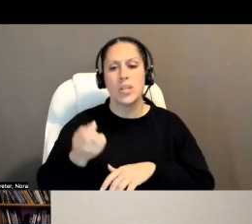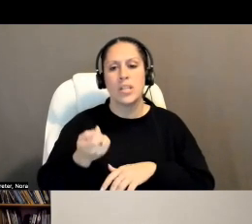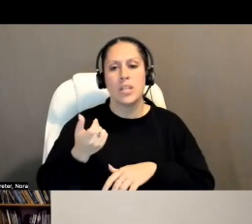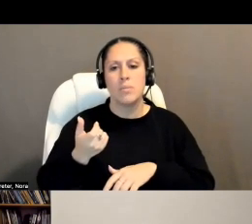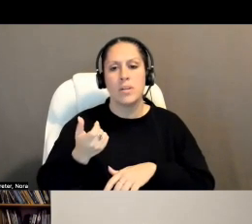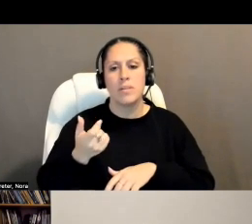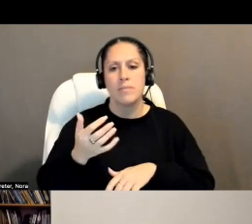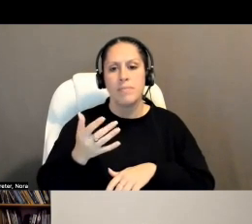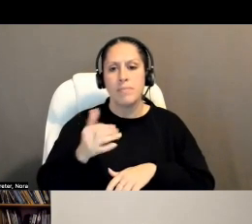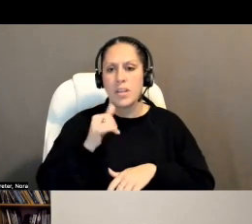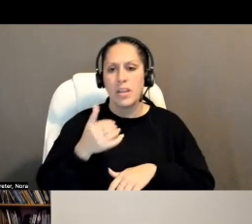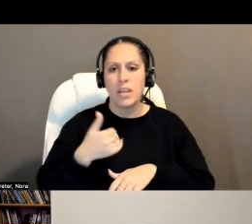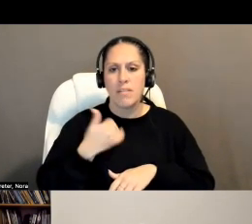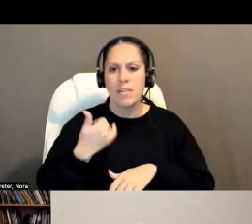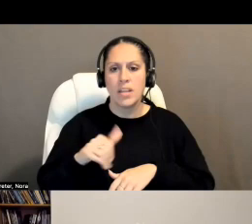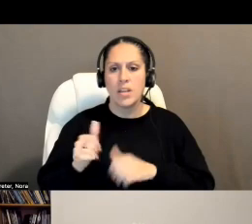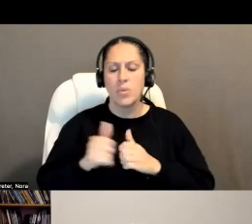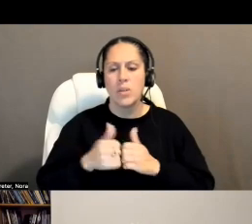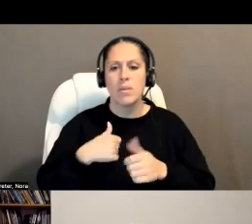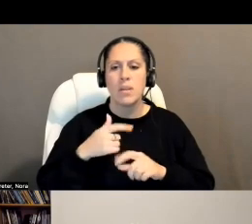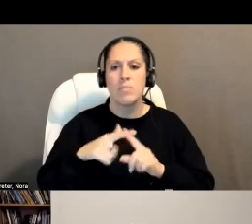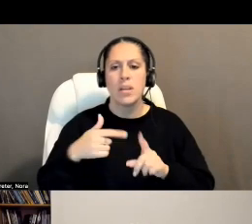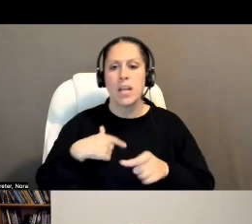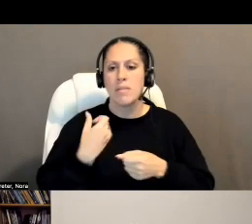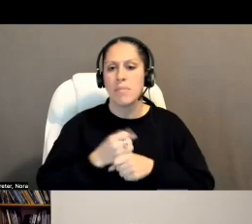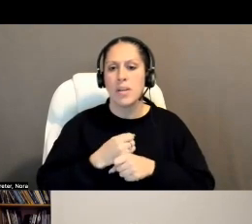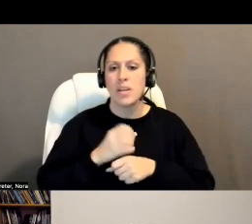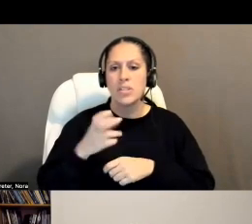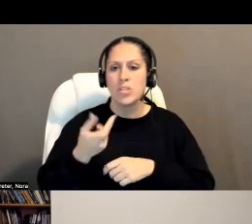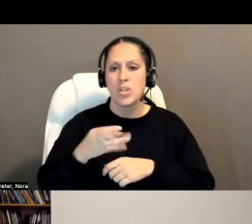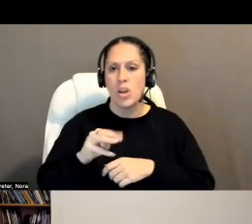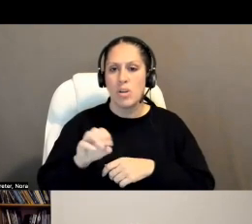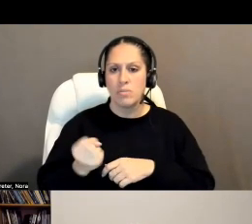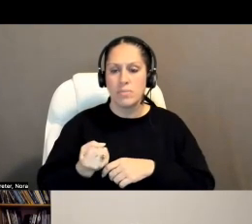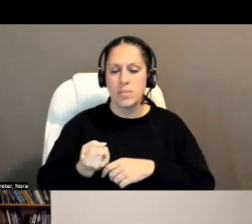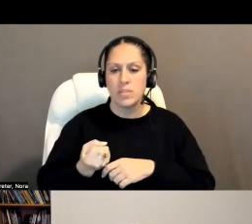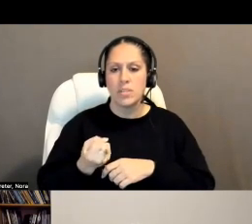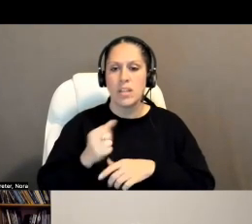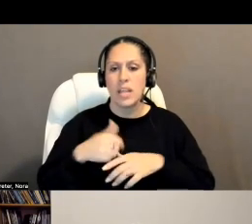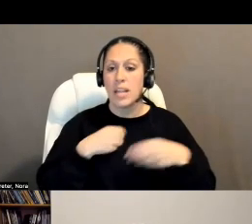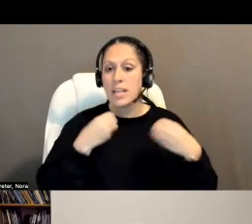I don't have any with me, but, um, I make charms, and I'm-- that I sell to raise money